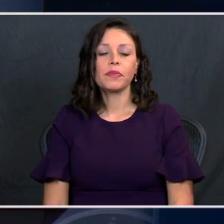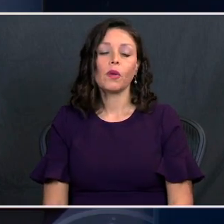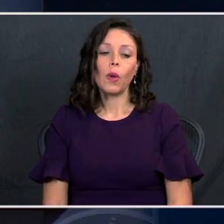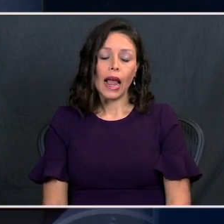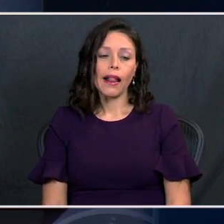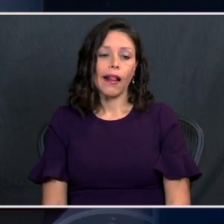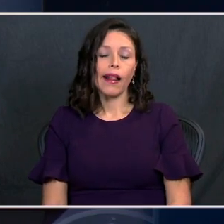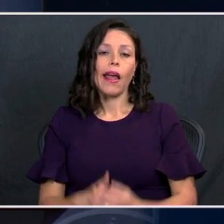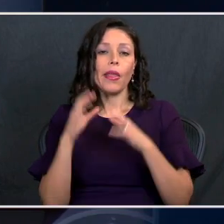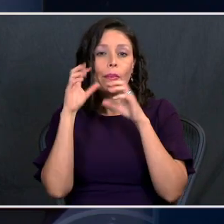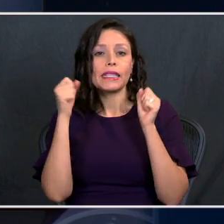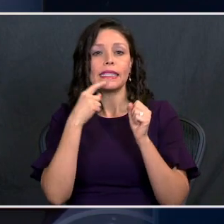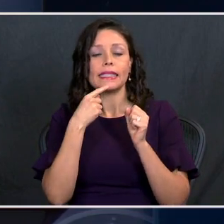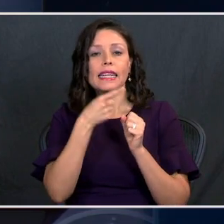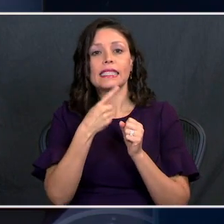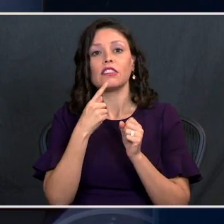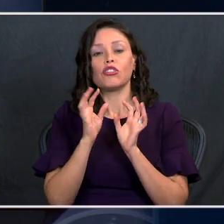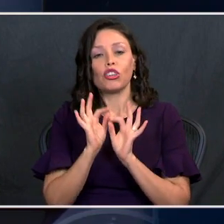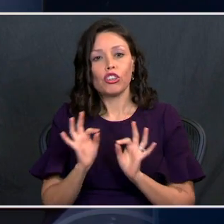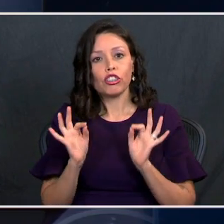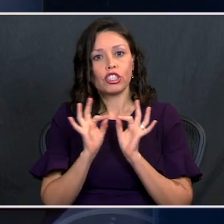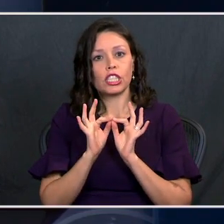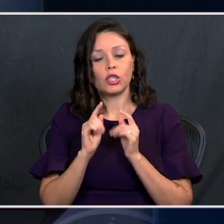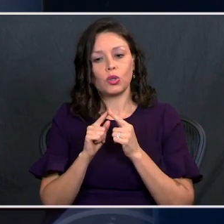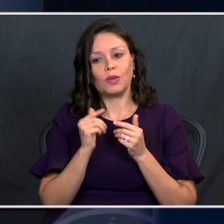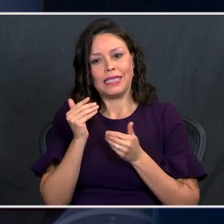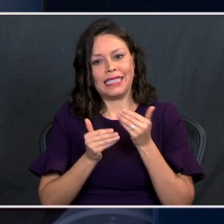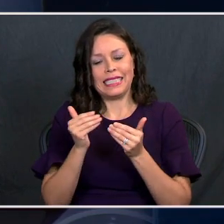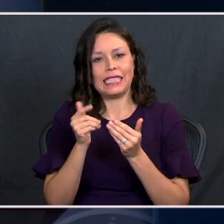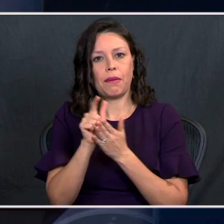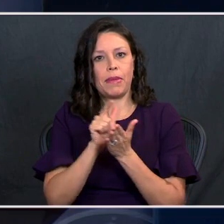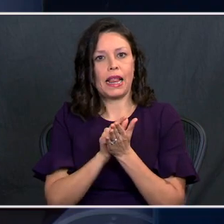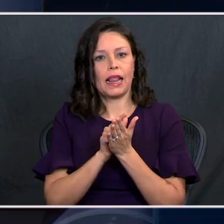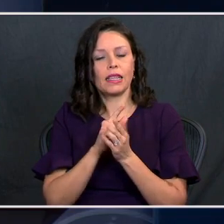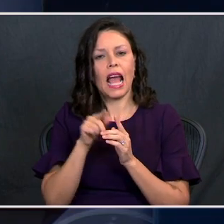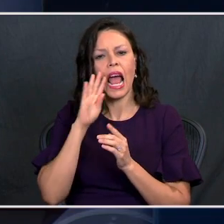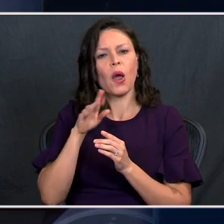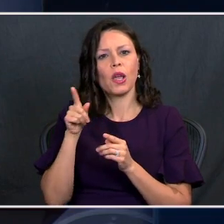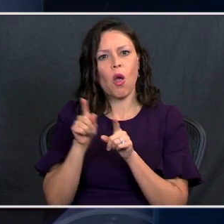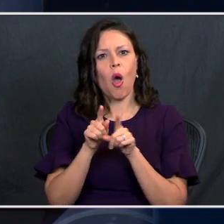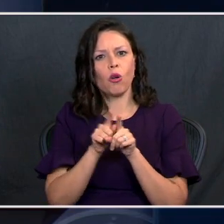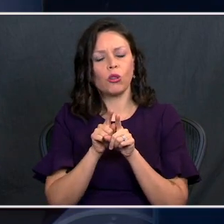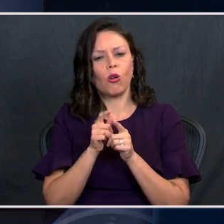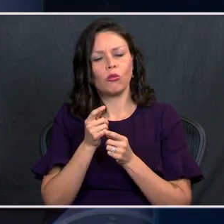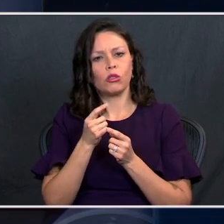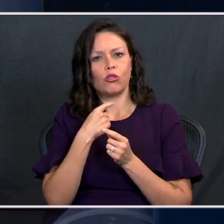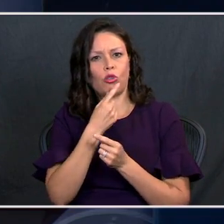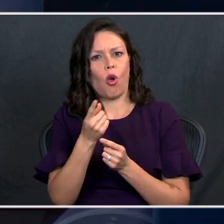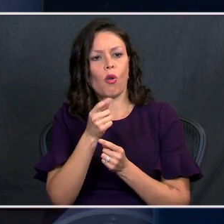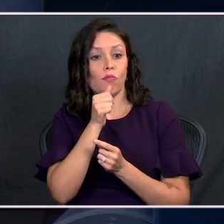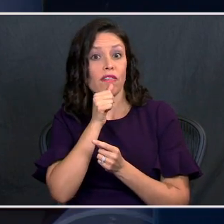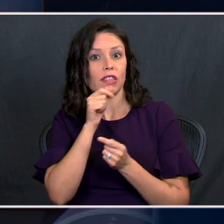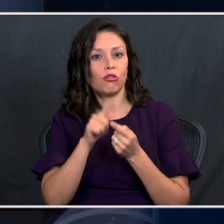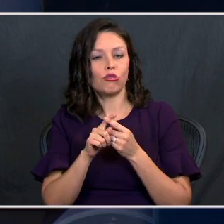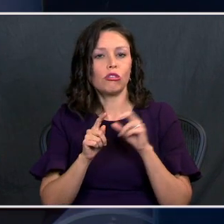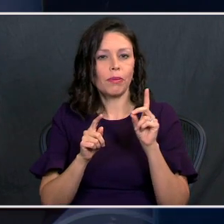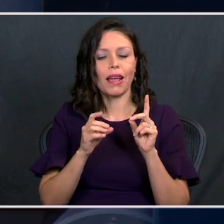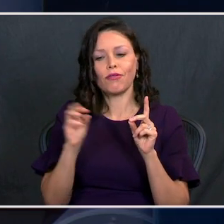has conveyed the urgency of moving this package forward, and that's certainly something he has also conveyed privately to Democrats and Republicans.